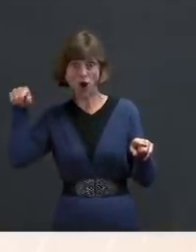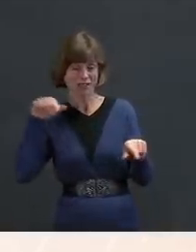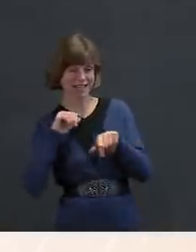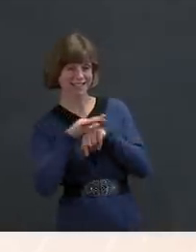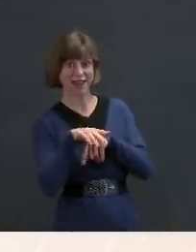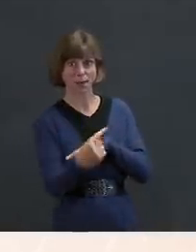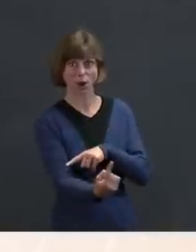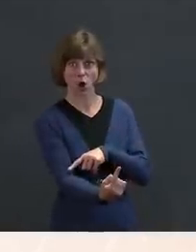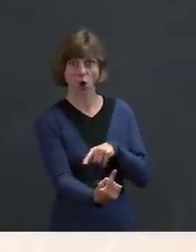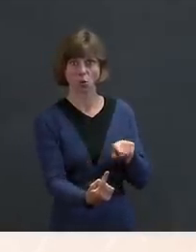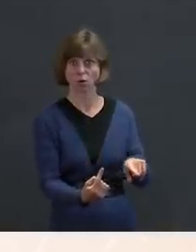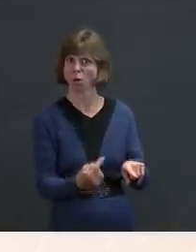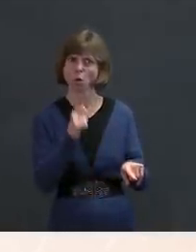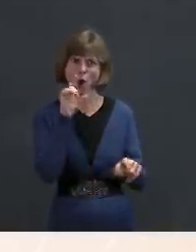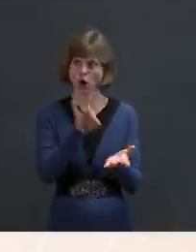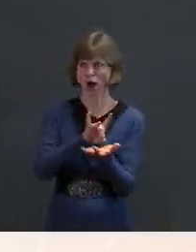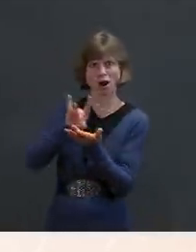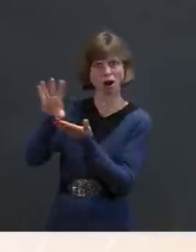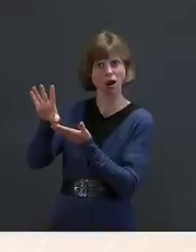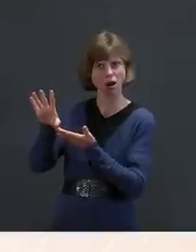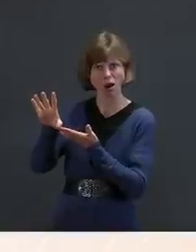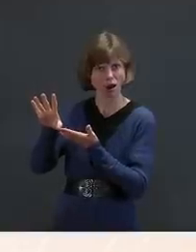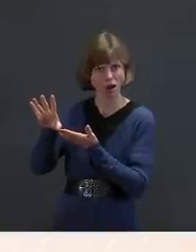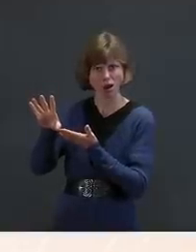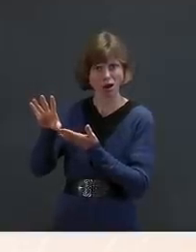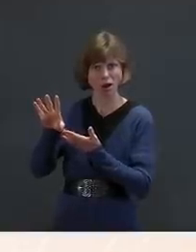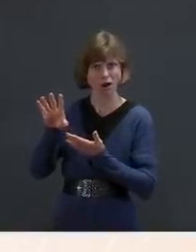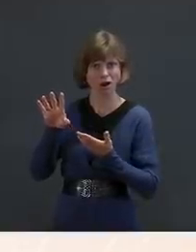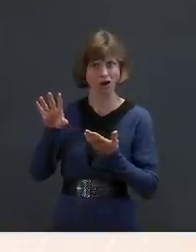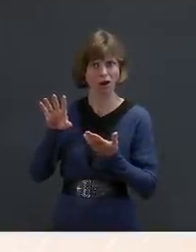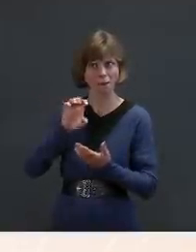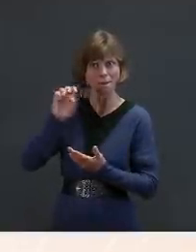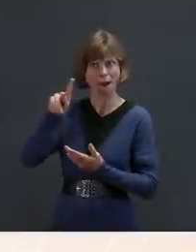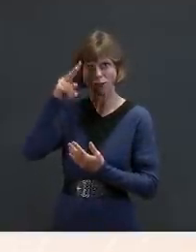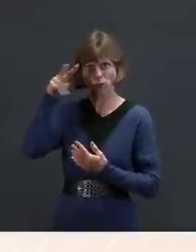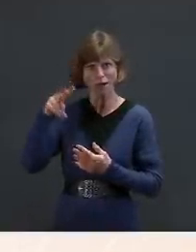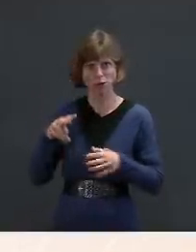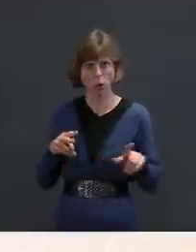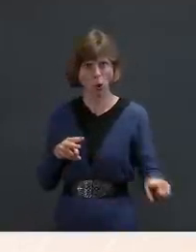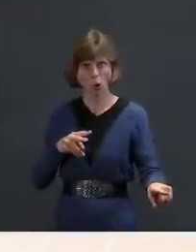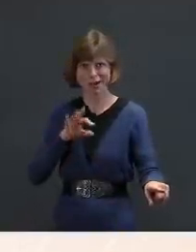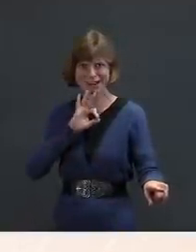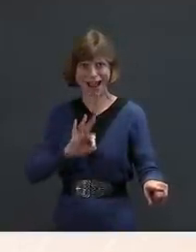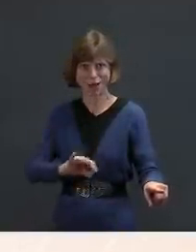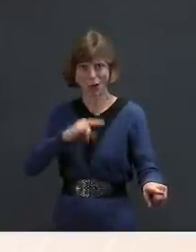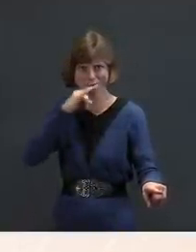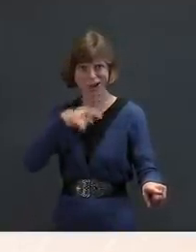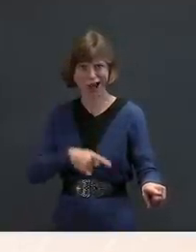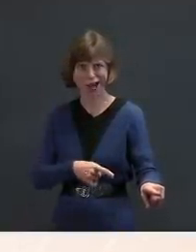We are not expelling that nine-year-old child to Mexico when that child's origin --